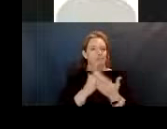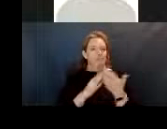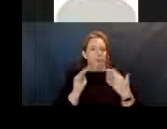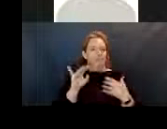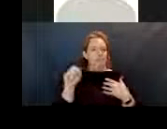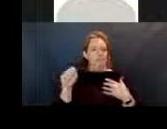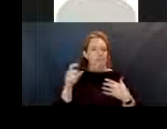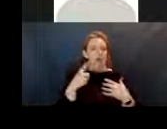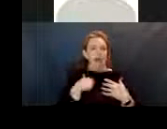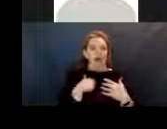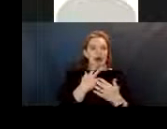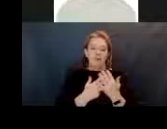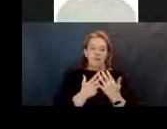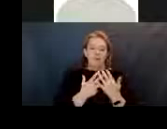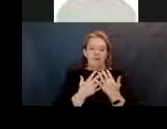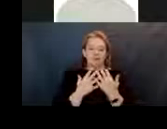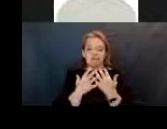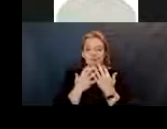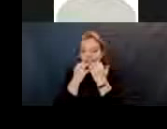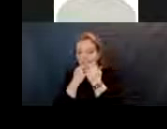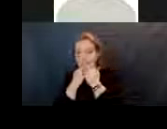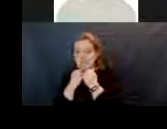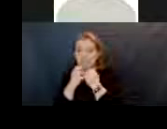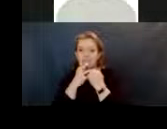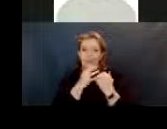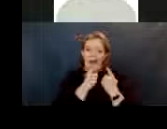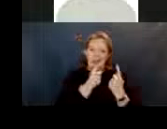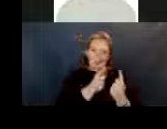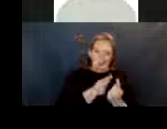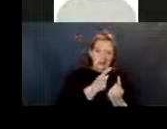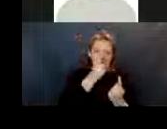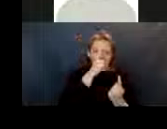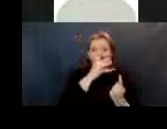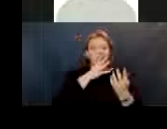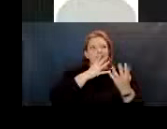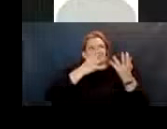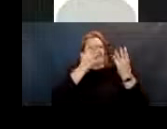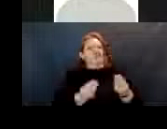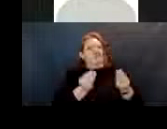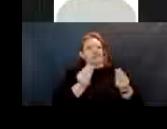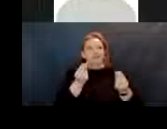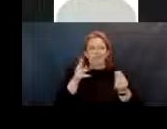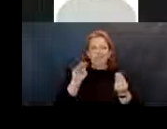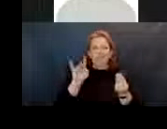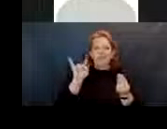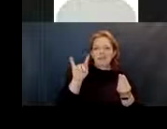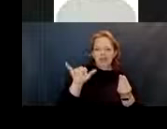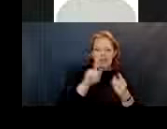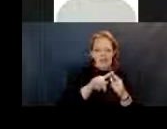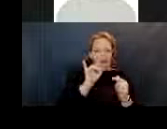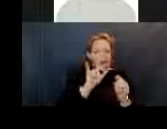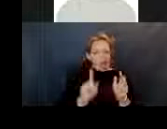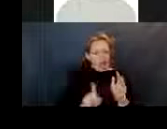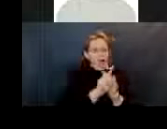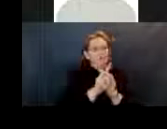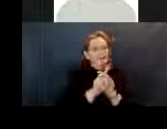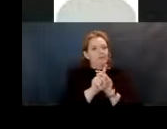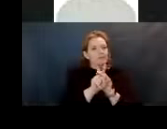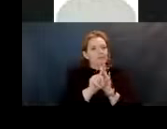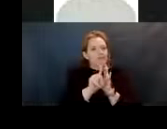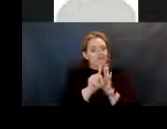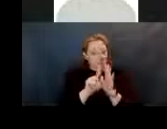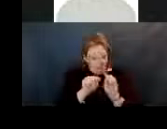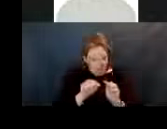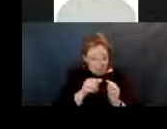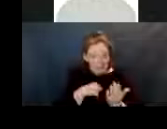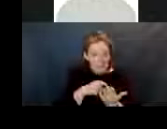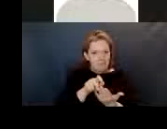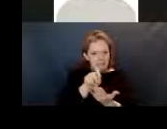with, you know, the humidity but I often find that it shows up in my work in ways that inform